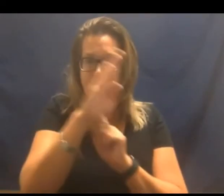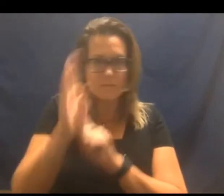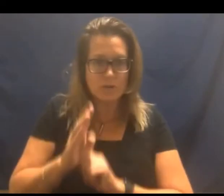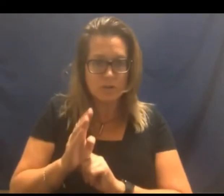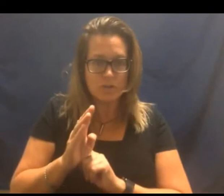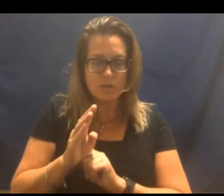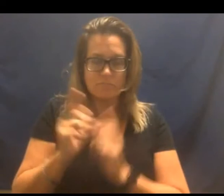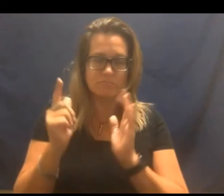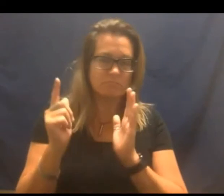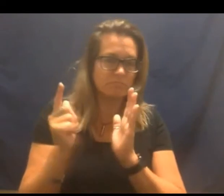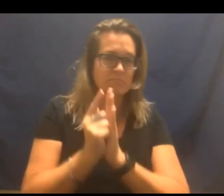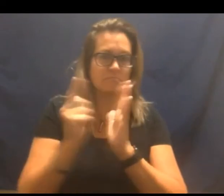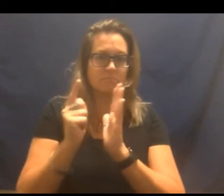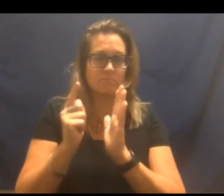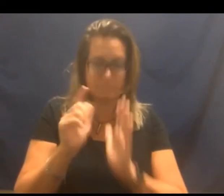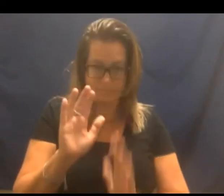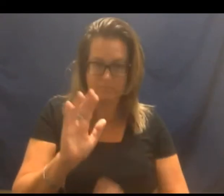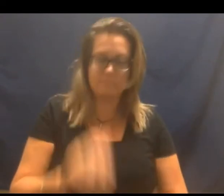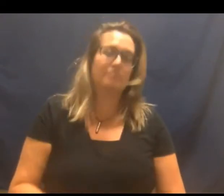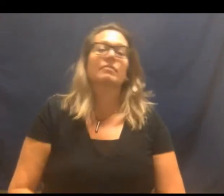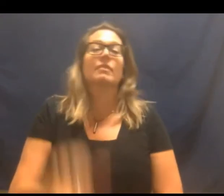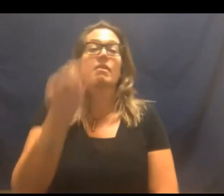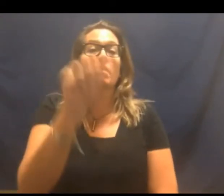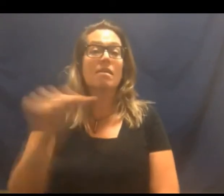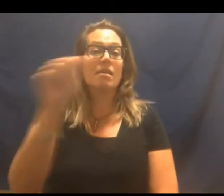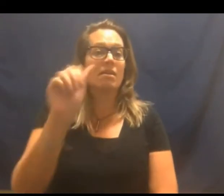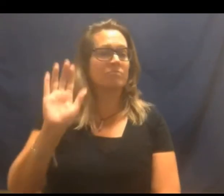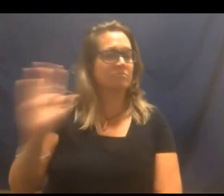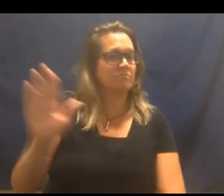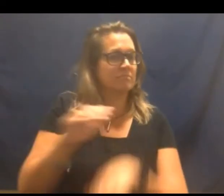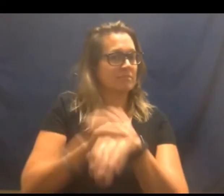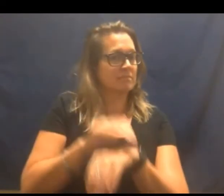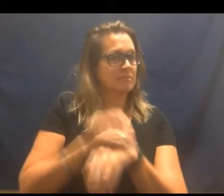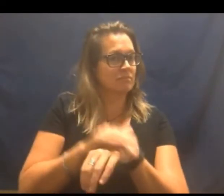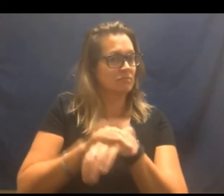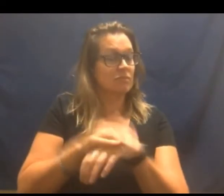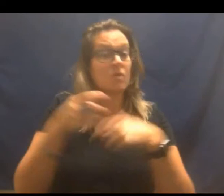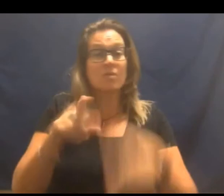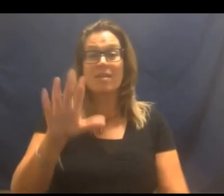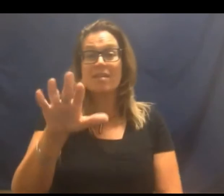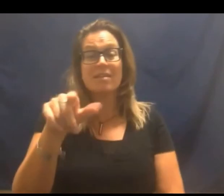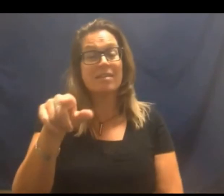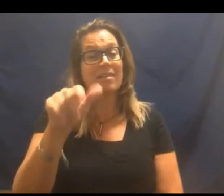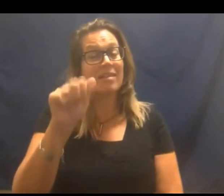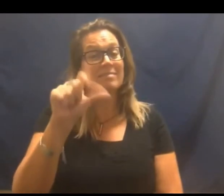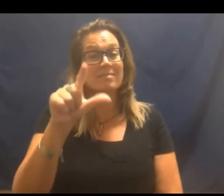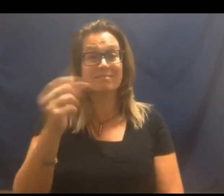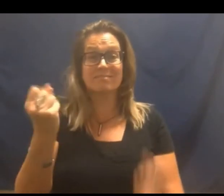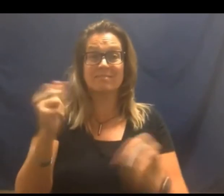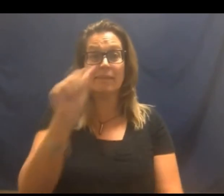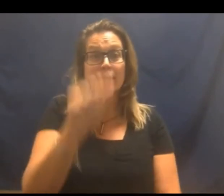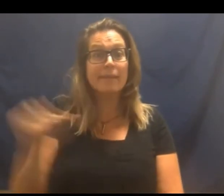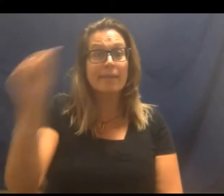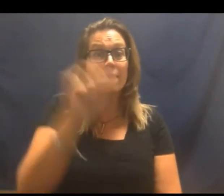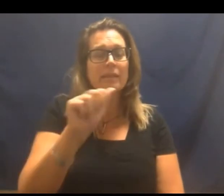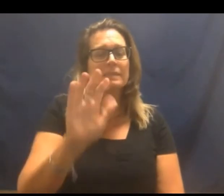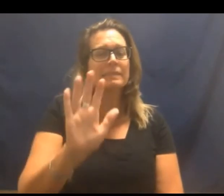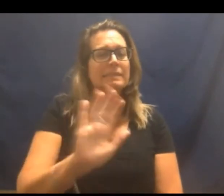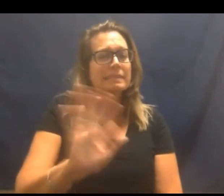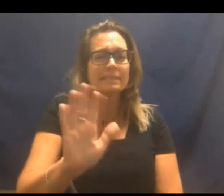that's something that you would never see. The @ symbol is an English symbol if